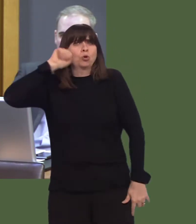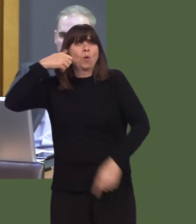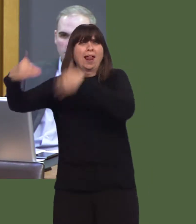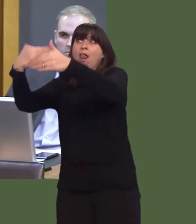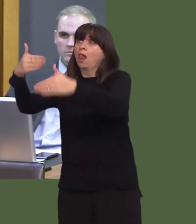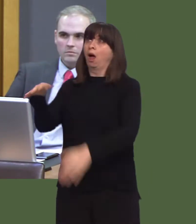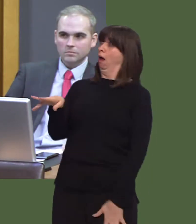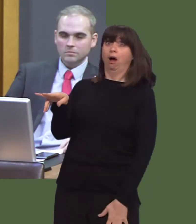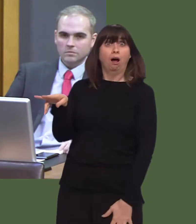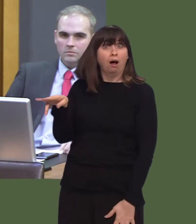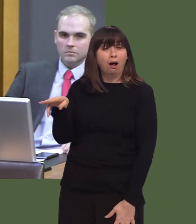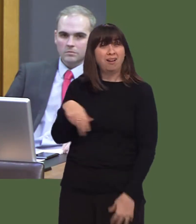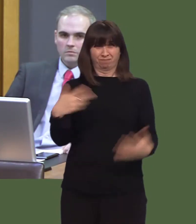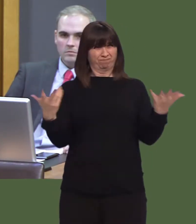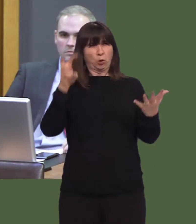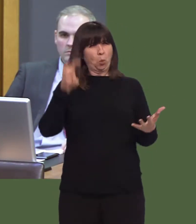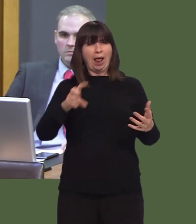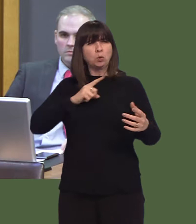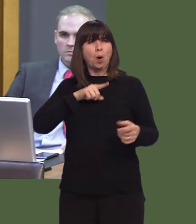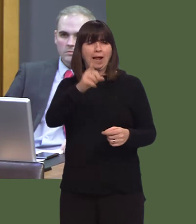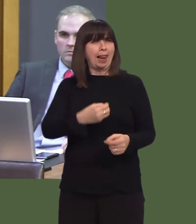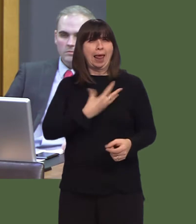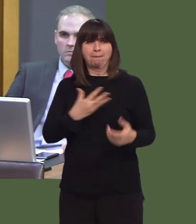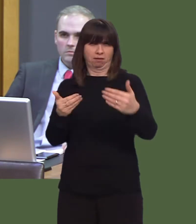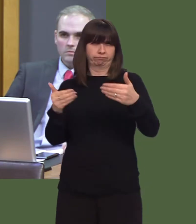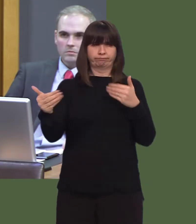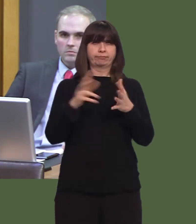Why is Wales, under this Labour Government, lagging so far behind?